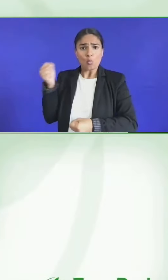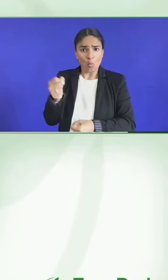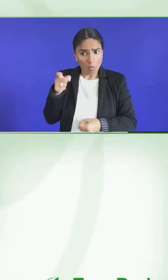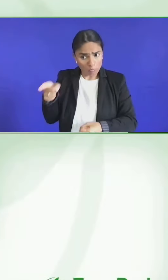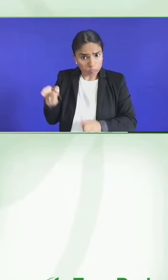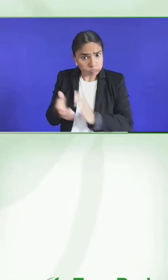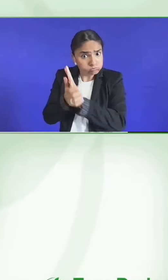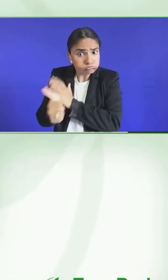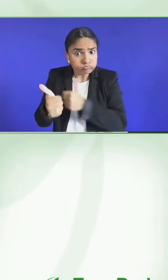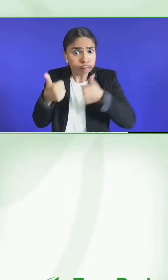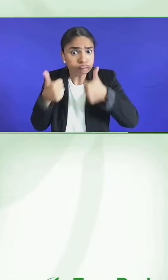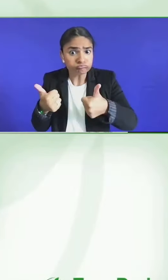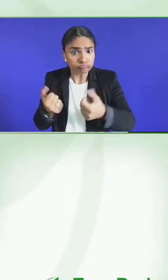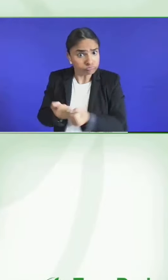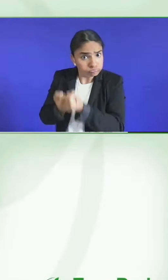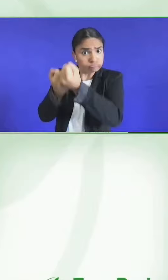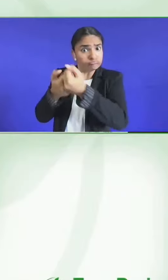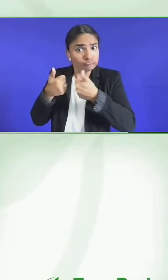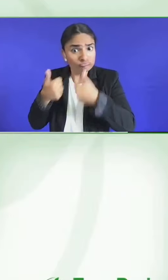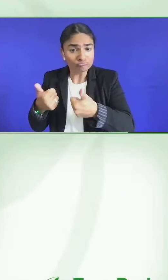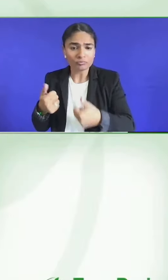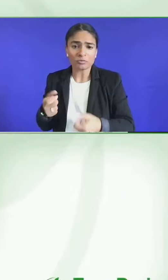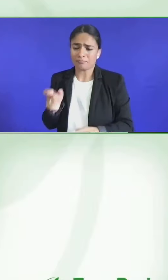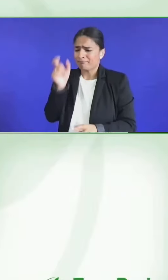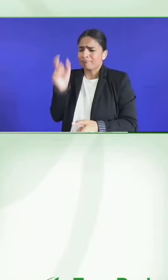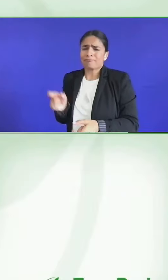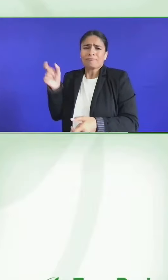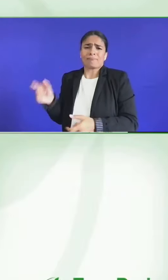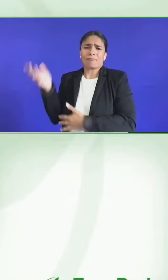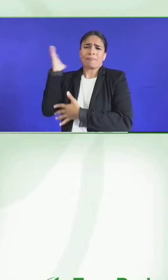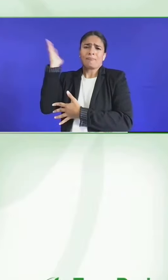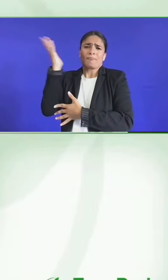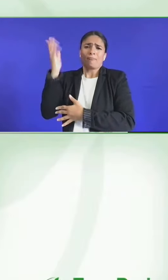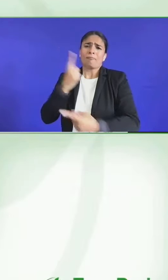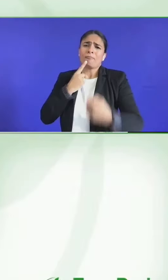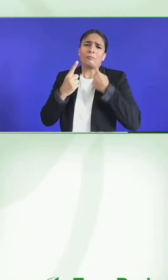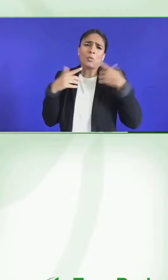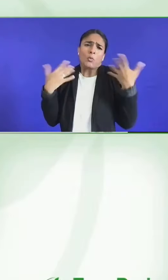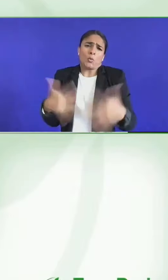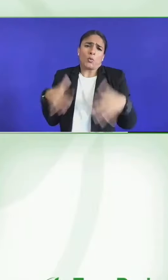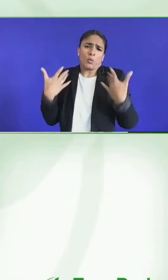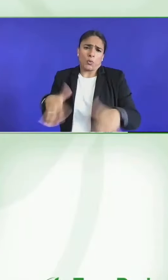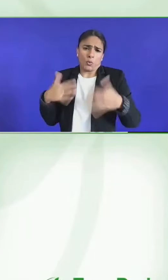bit of context. Then we would go towards a panel discussion and we will conclude